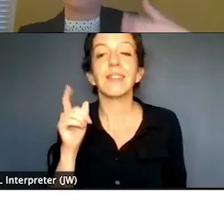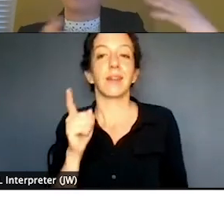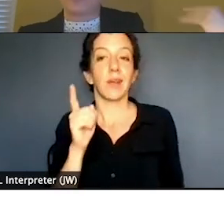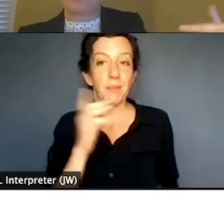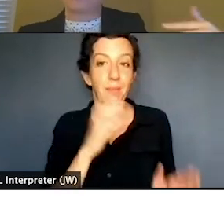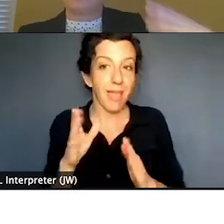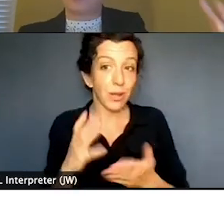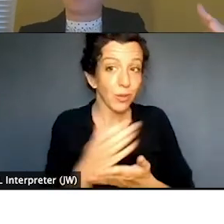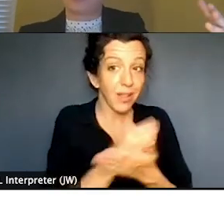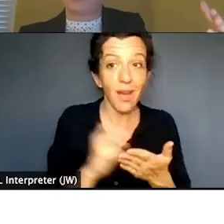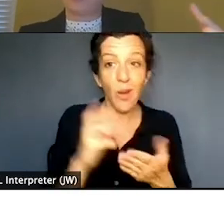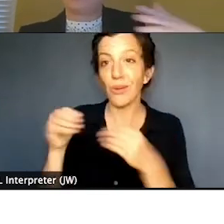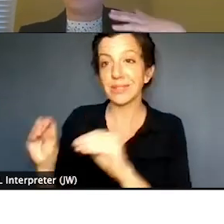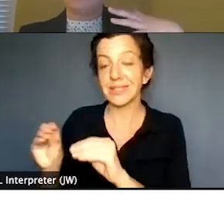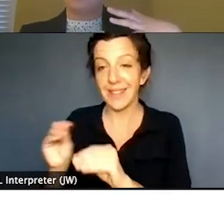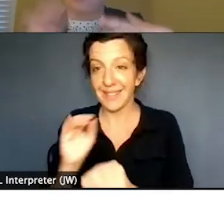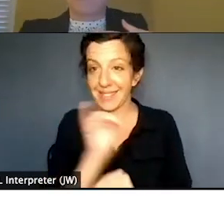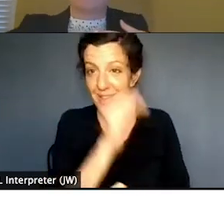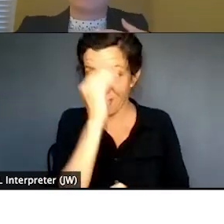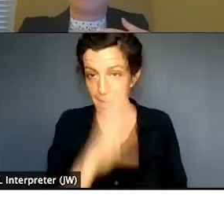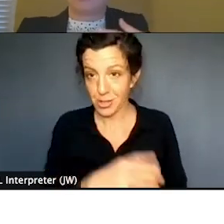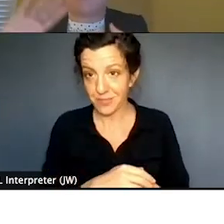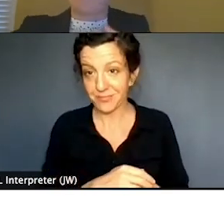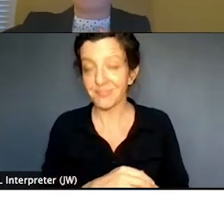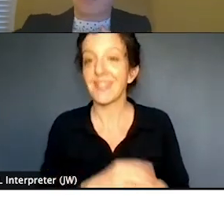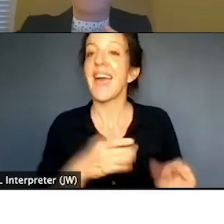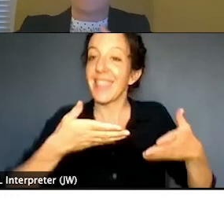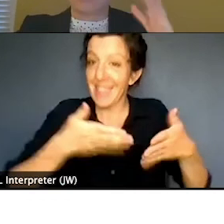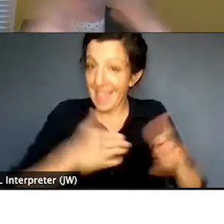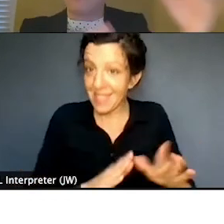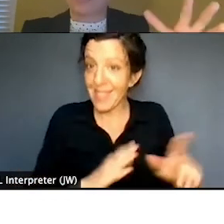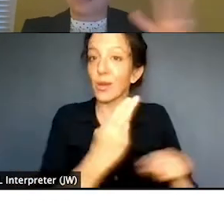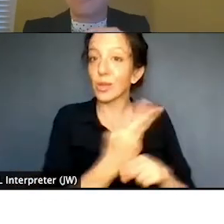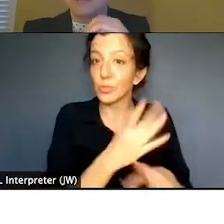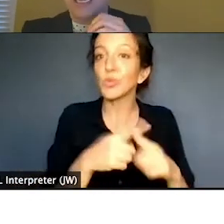So these are cases that DOJ chooses to tell the agency, you know, hold off, we're going to take on these cases.